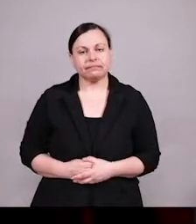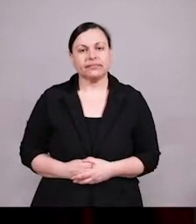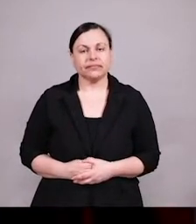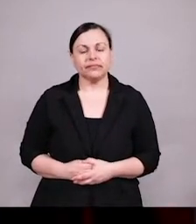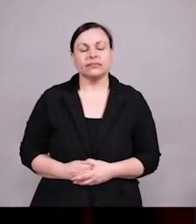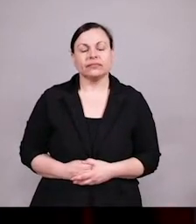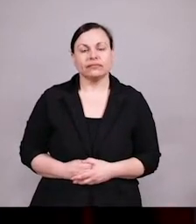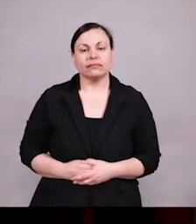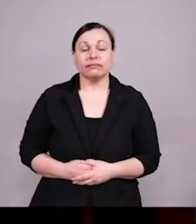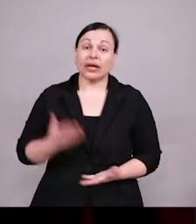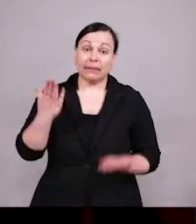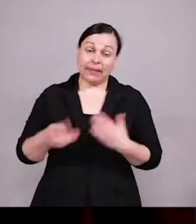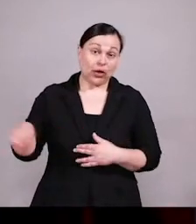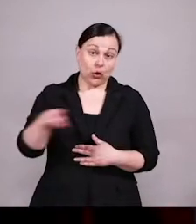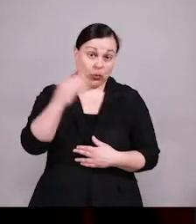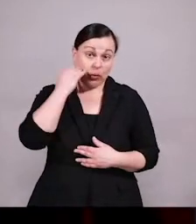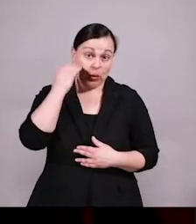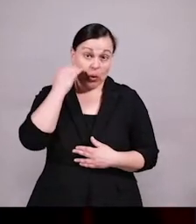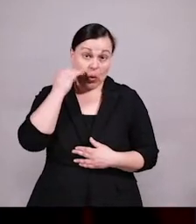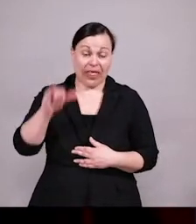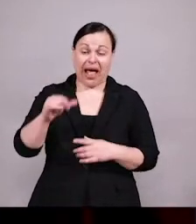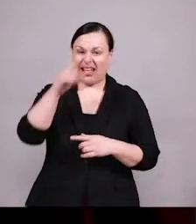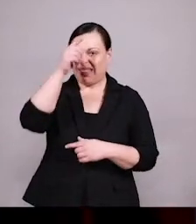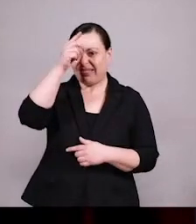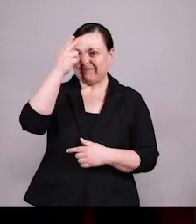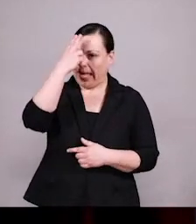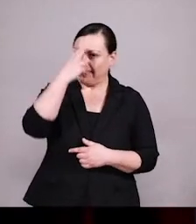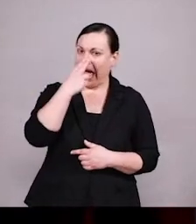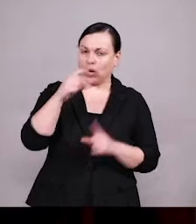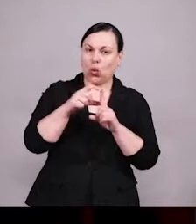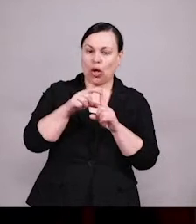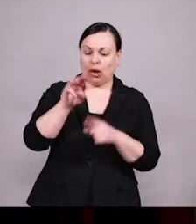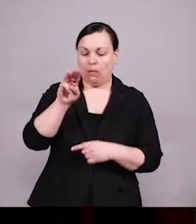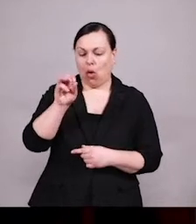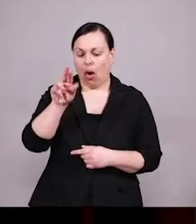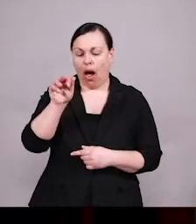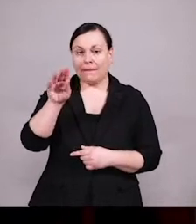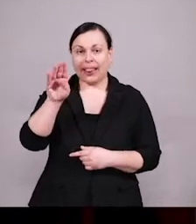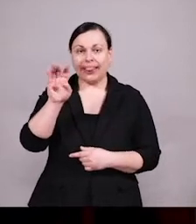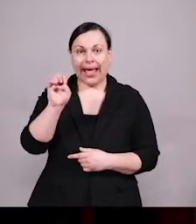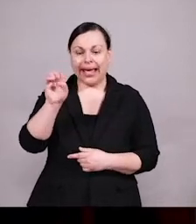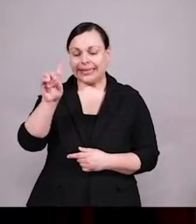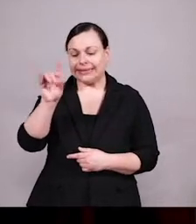You may be familiar with the latin mirabile dictu meaning something marvelous to relate.